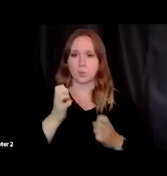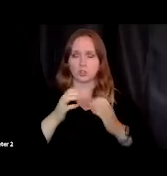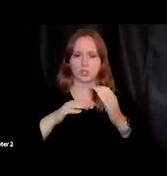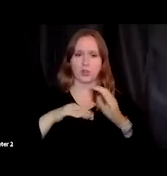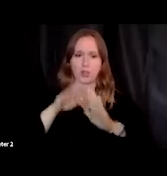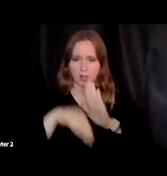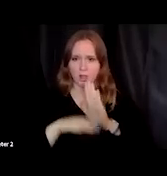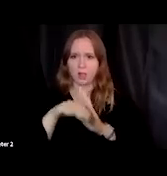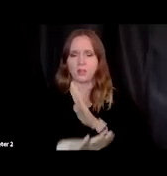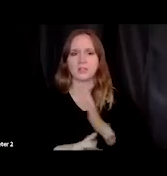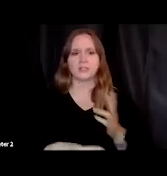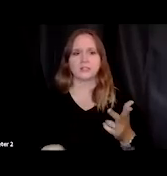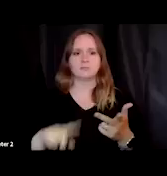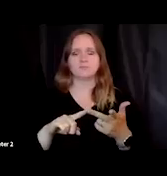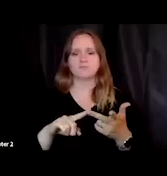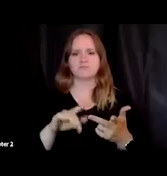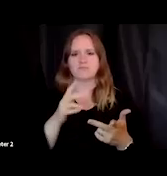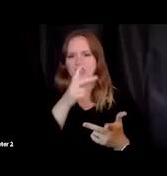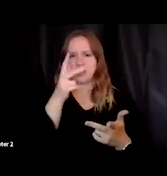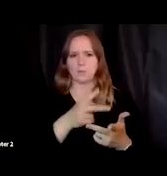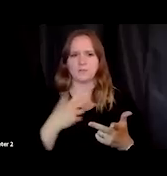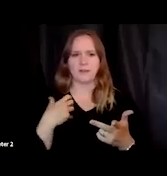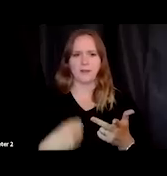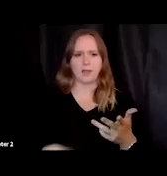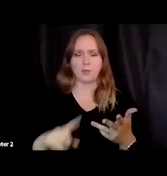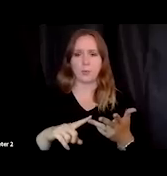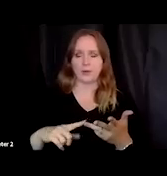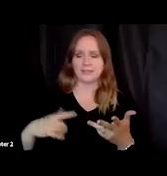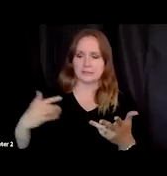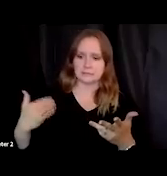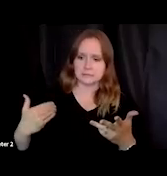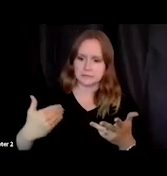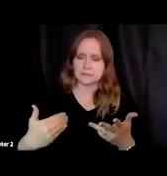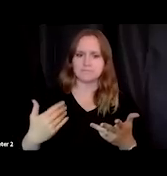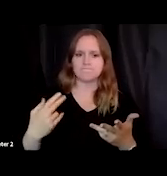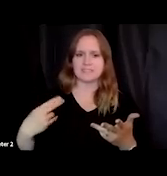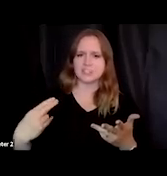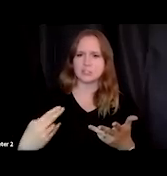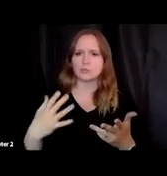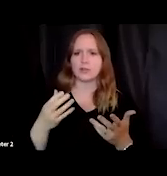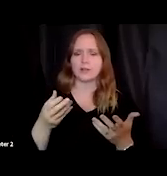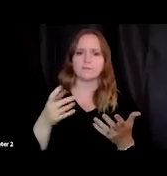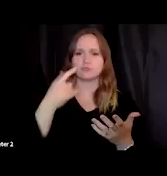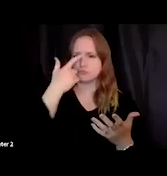poor health, certainly a history of loss and trauma as some of the other speakers have mentioned